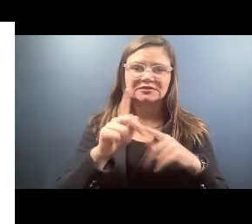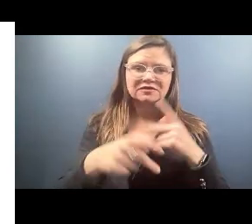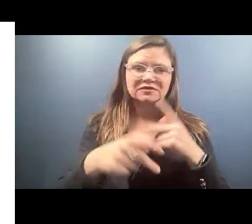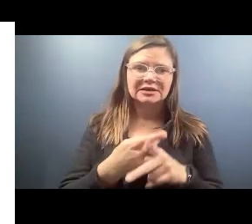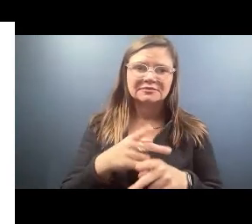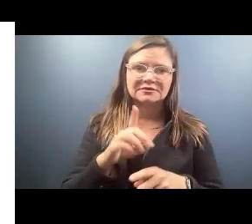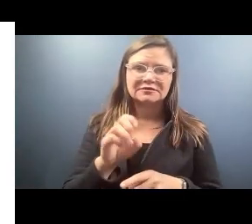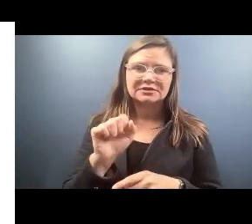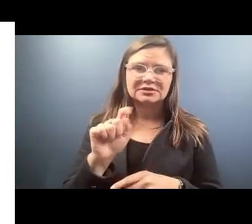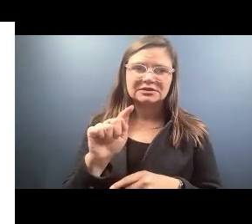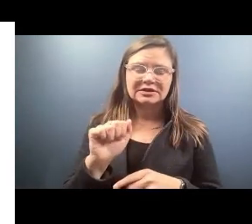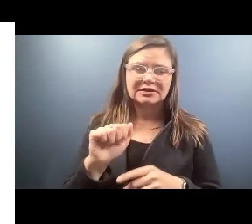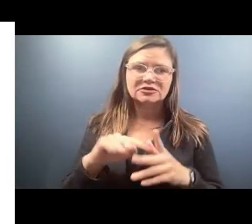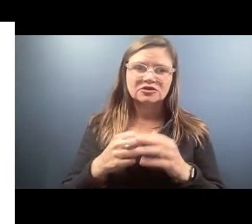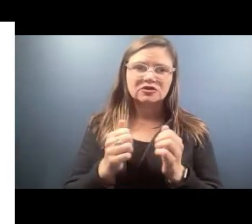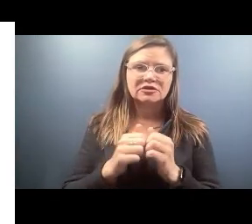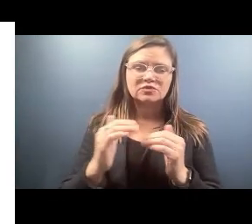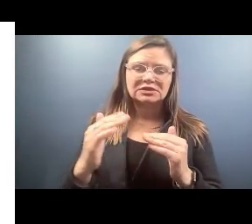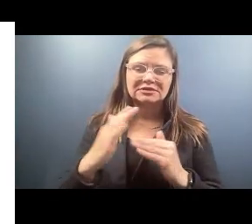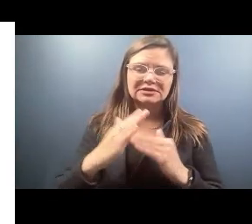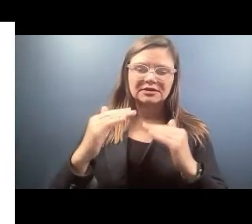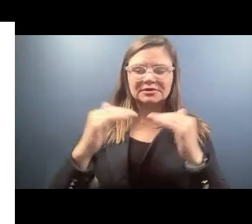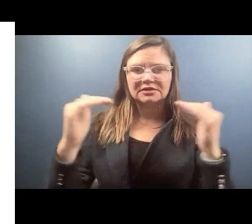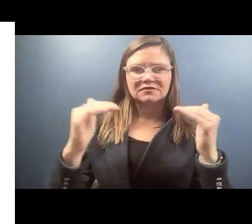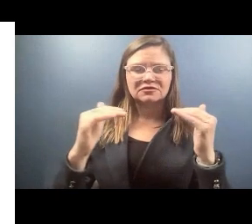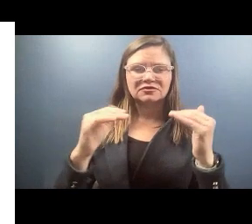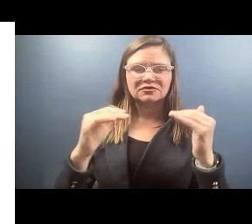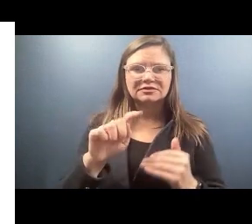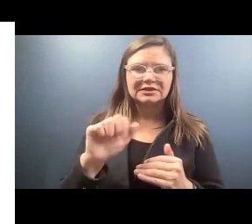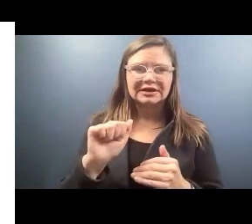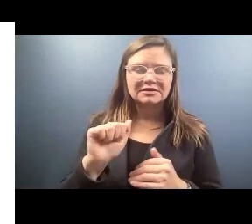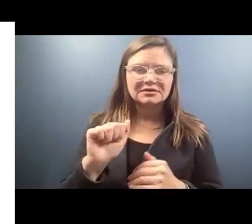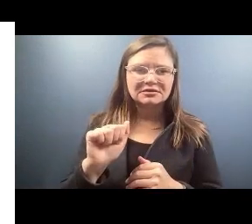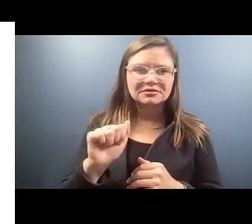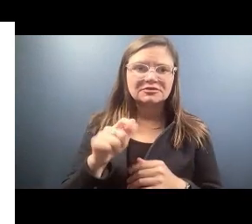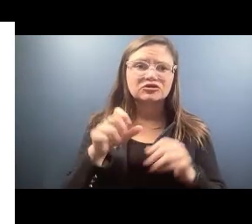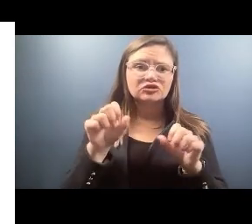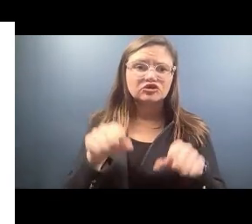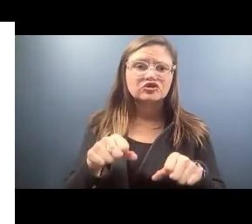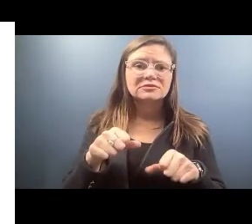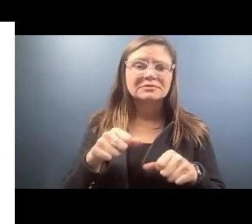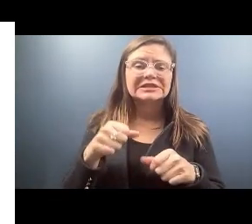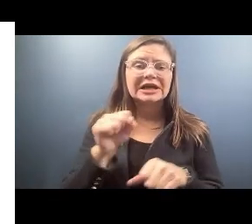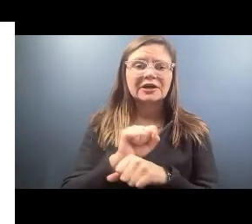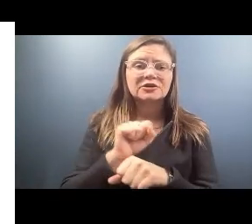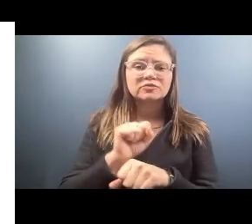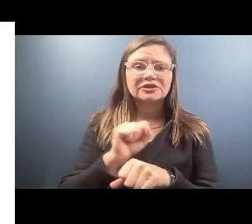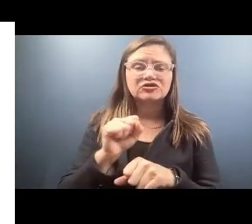starting with that high level labor market data. An example of this could be occupational employment and wage statistics.